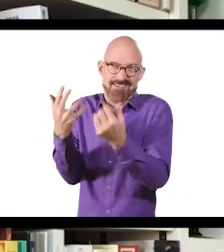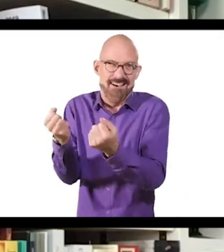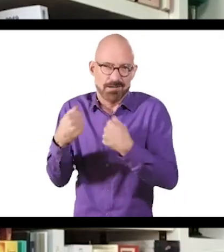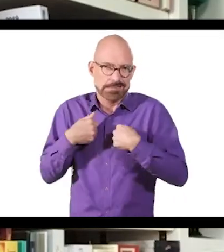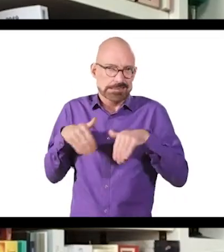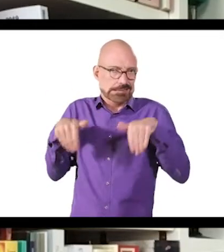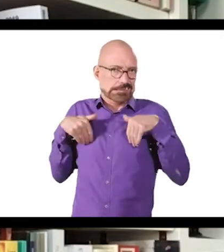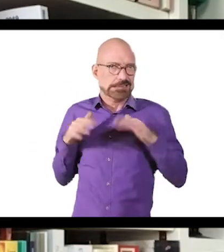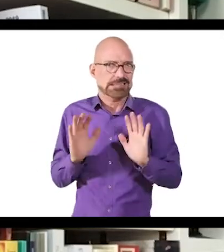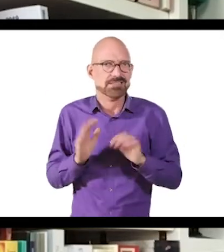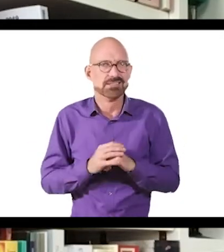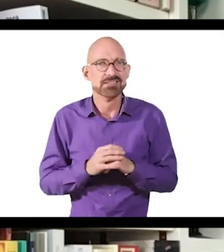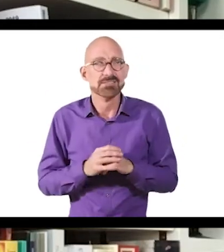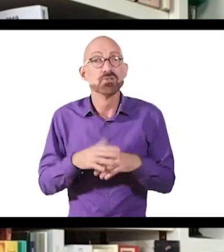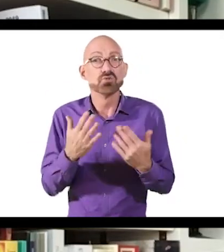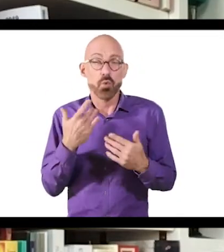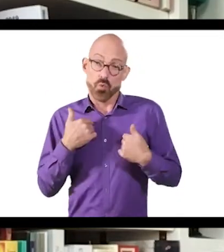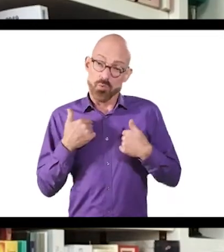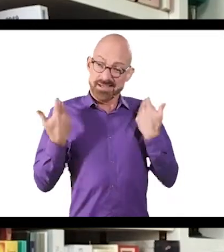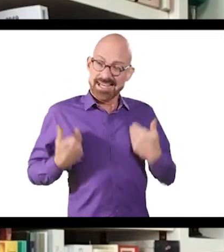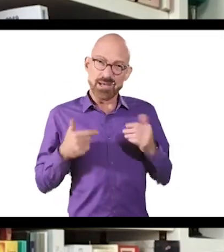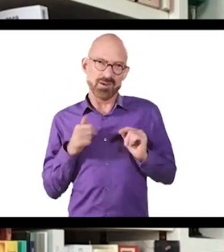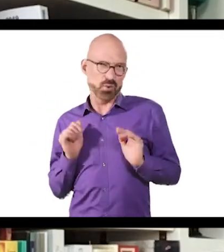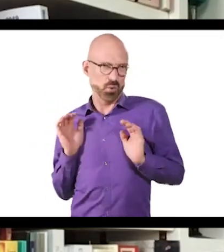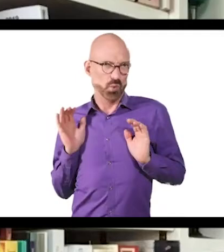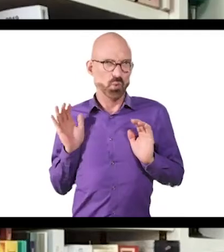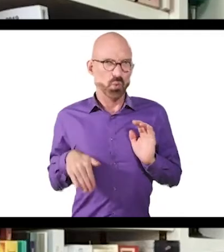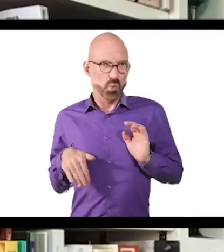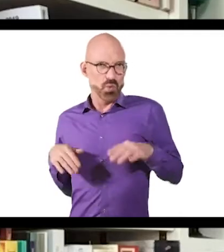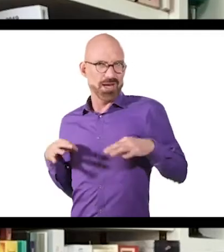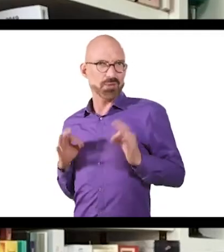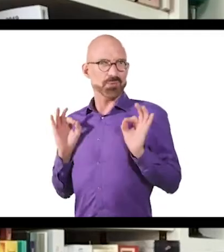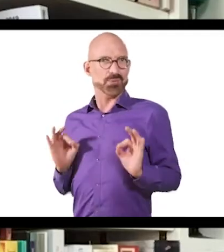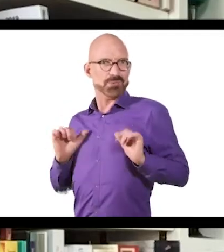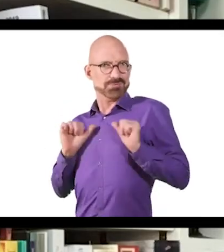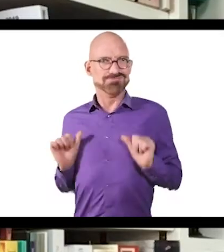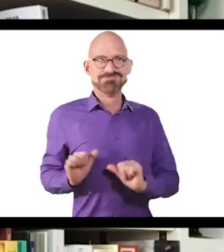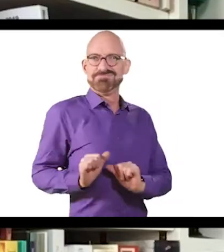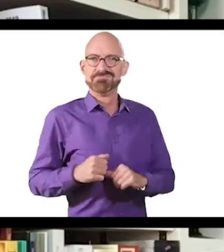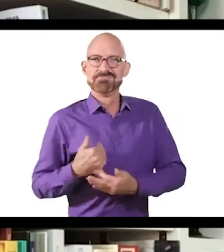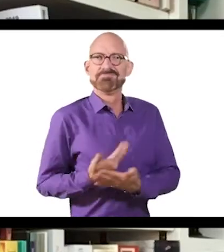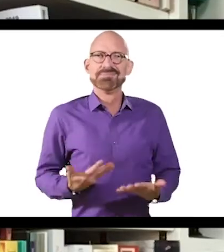There's a place, I've skated now for 30 odd years, I still skate. I still skate regularly, I'm still really camp